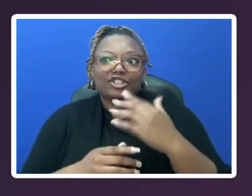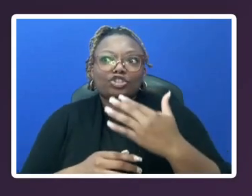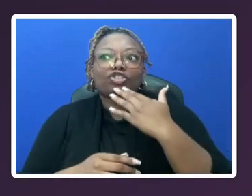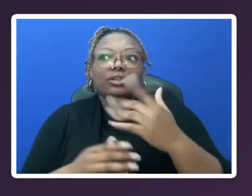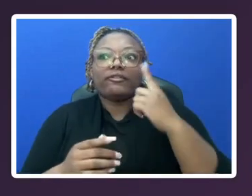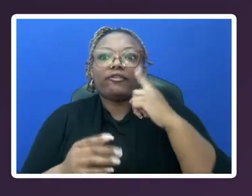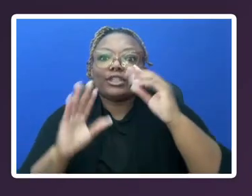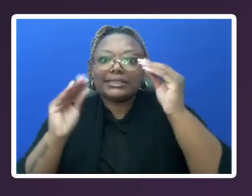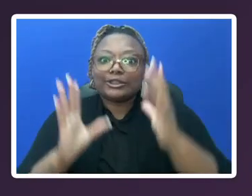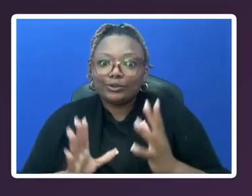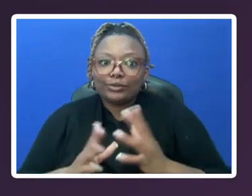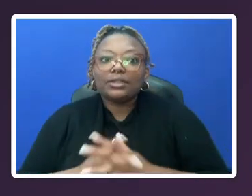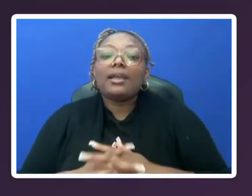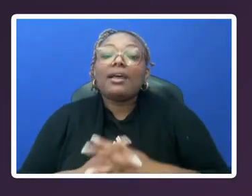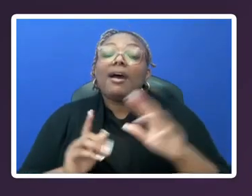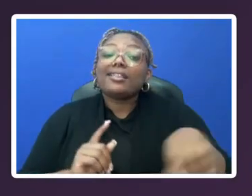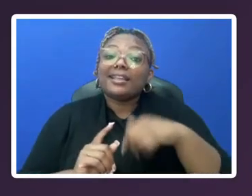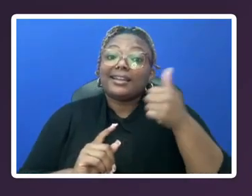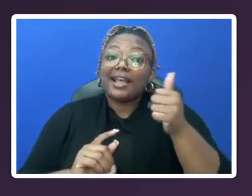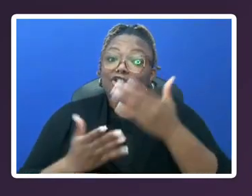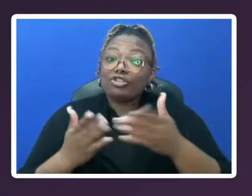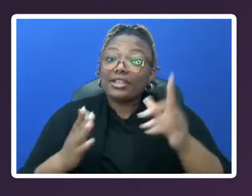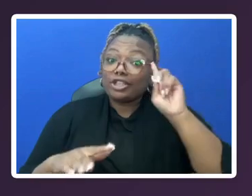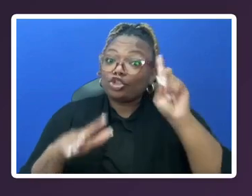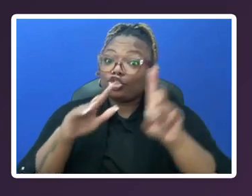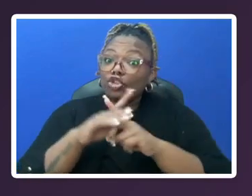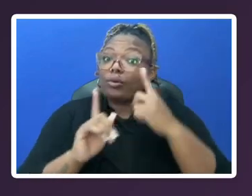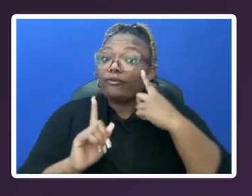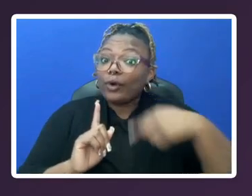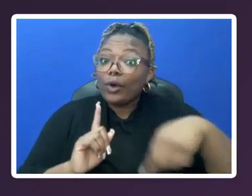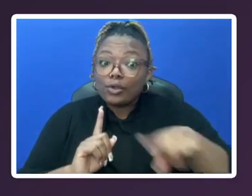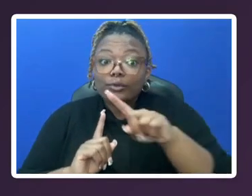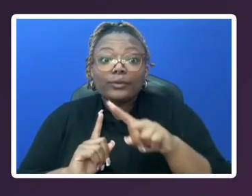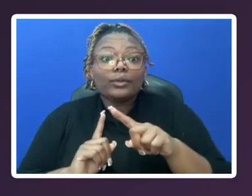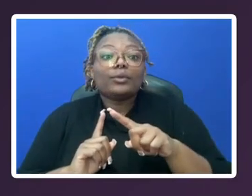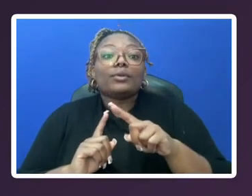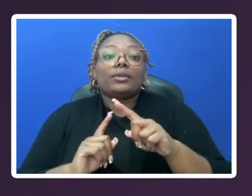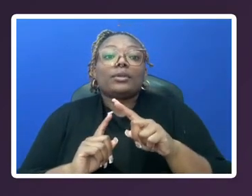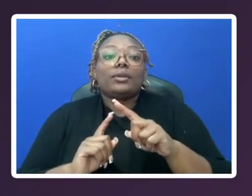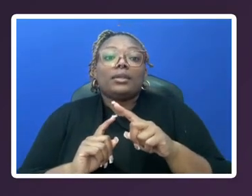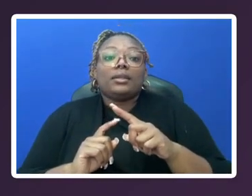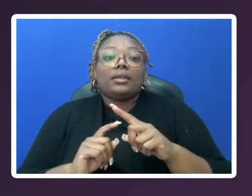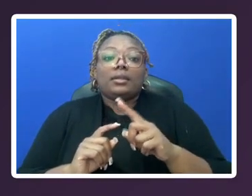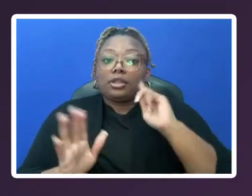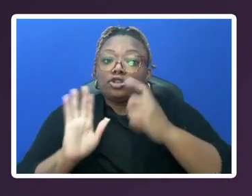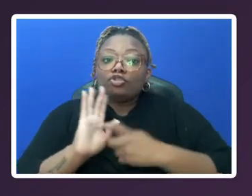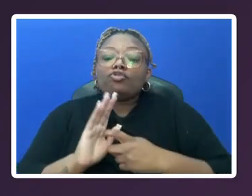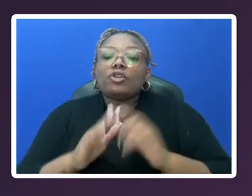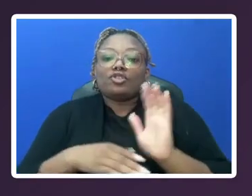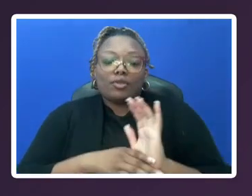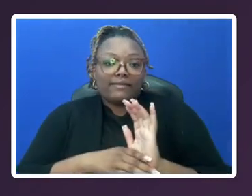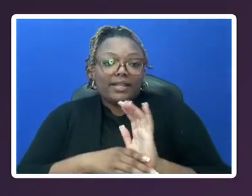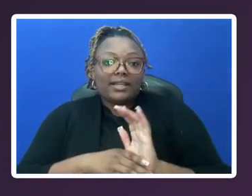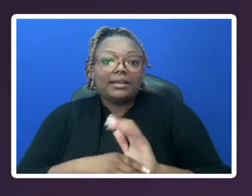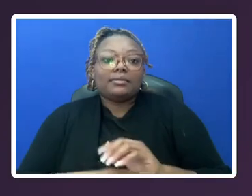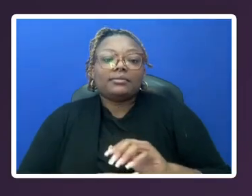other images or things that came through or stood out on the video to you, Yadira?